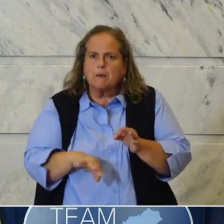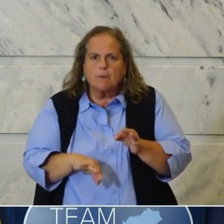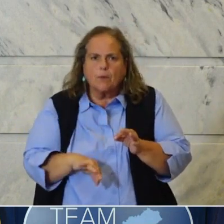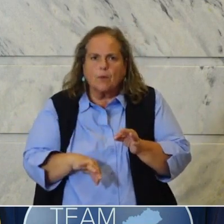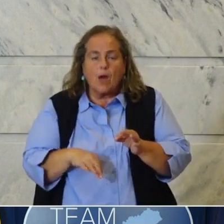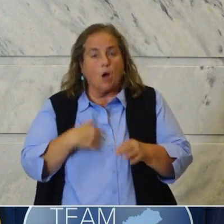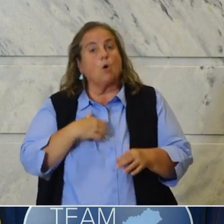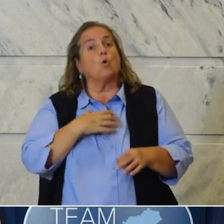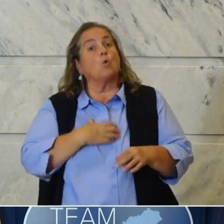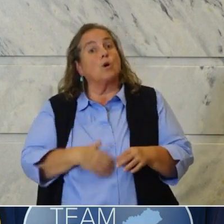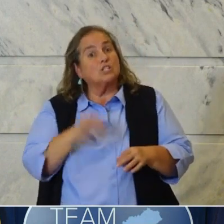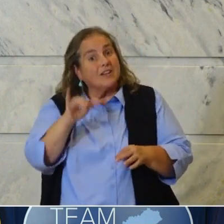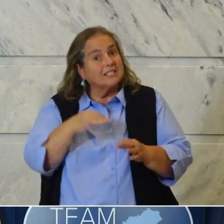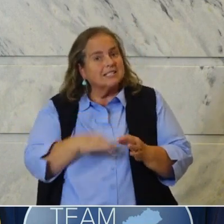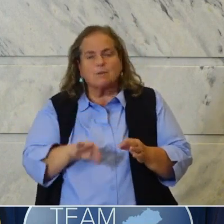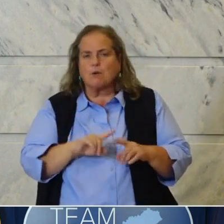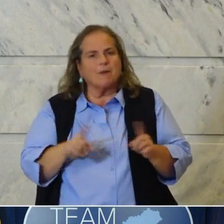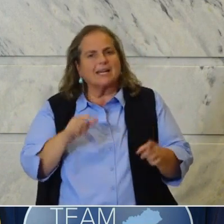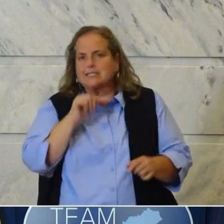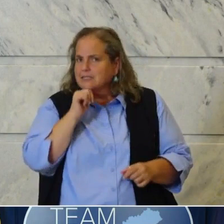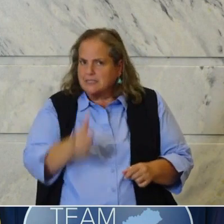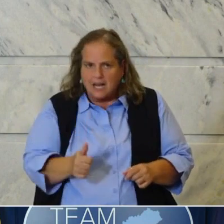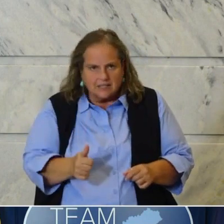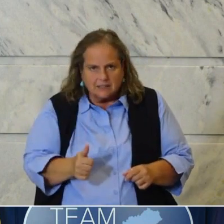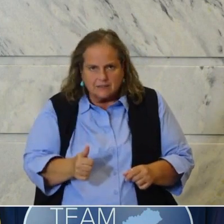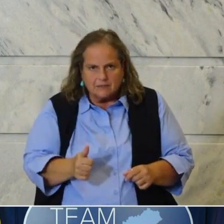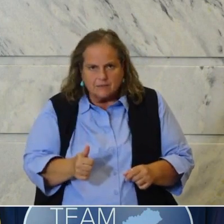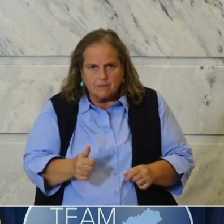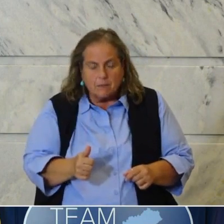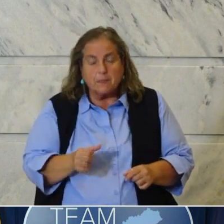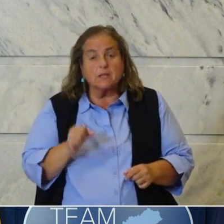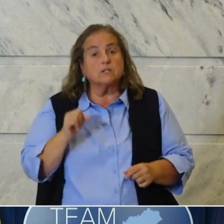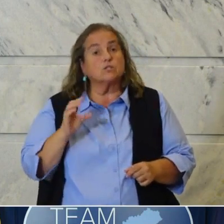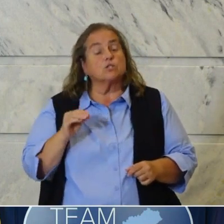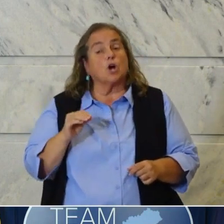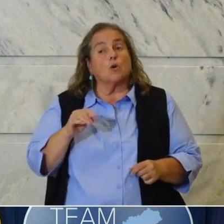were that simple, but it is simply not that simple. And so, if you look at